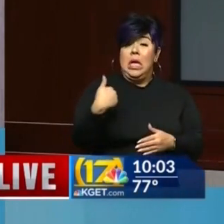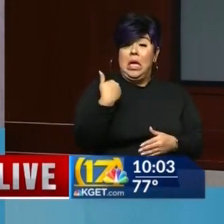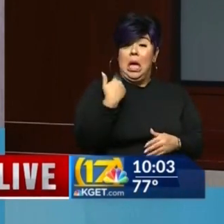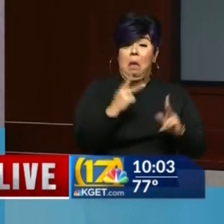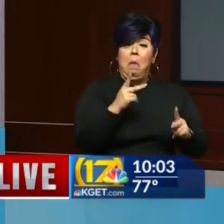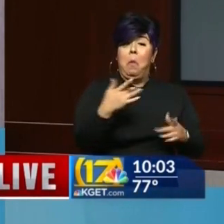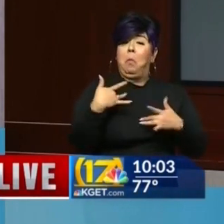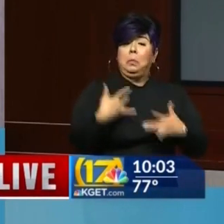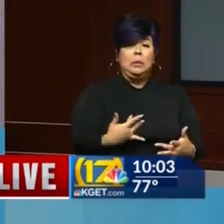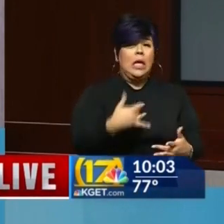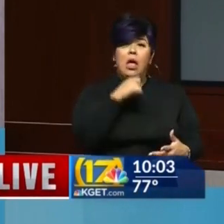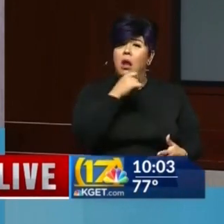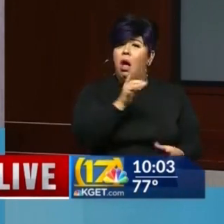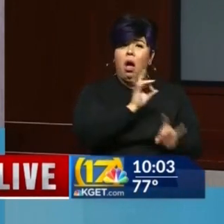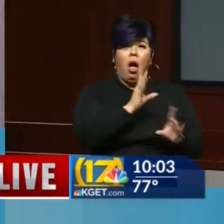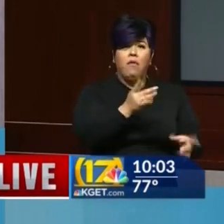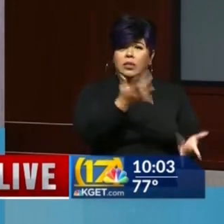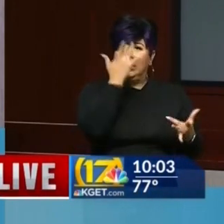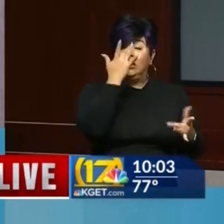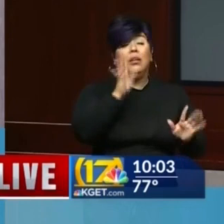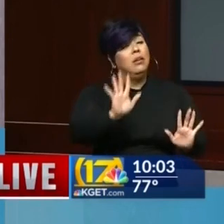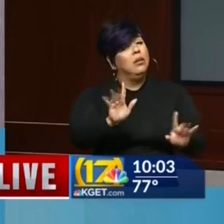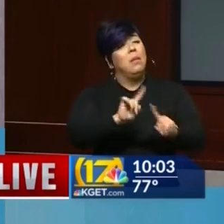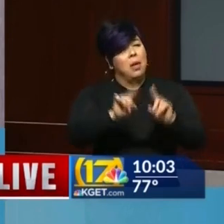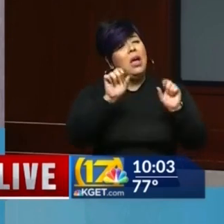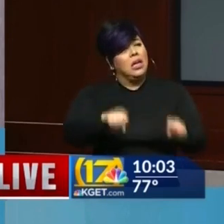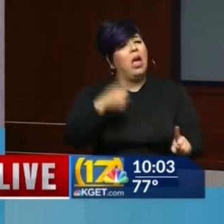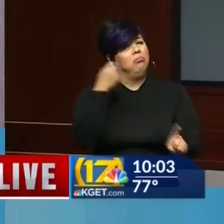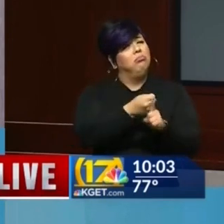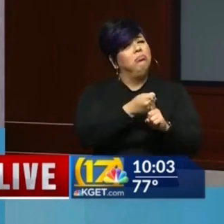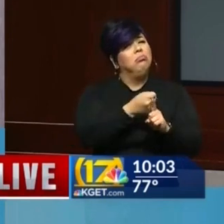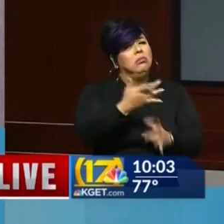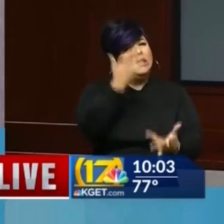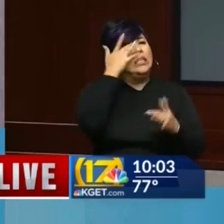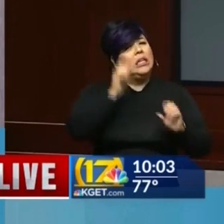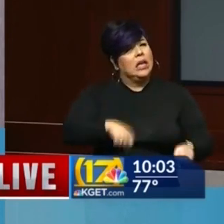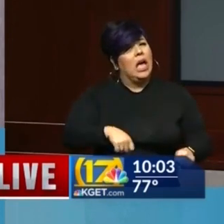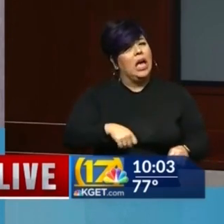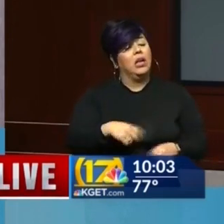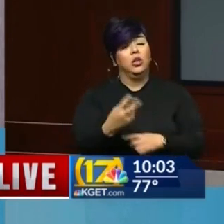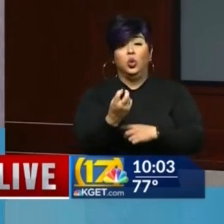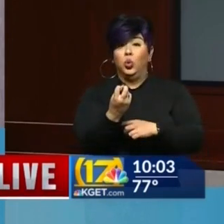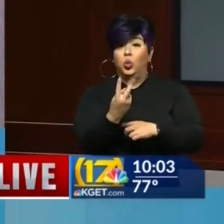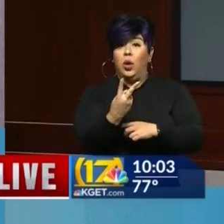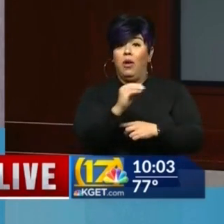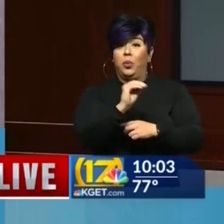IT IS IMPORTANT TO NOTE THAT WHILE OUR YOUNGER POPULATION IS NOT AS SEVERELY IMPACTED, THEY